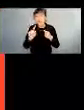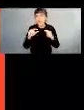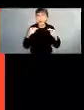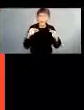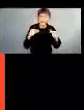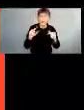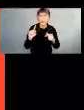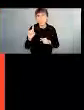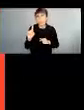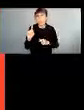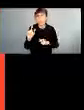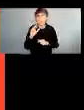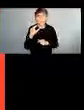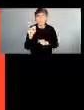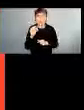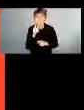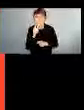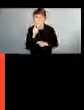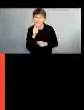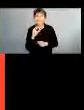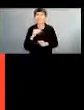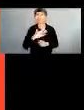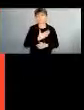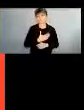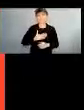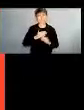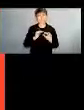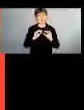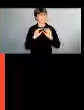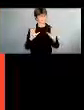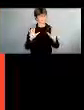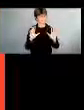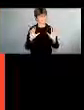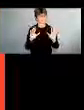Be very clear, straightforward, and specific here.